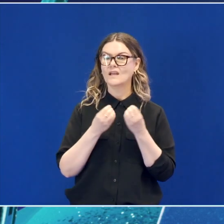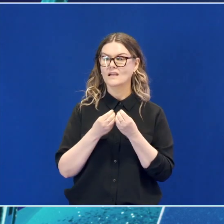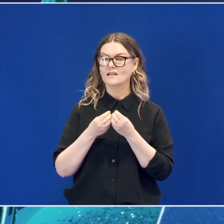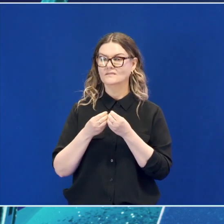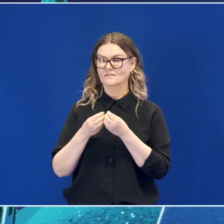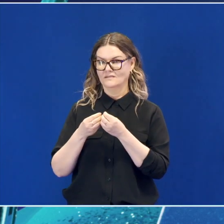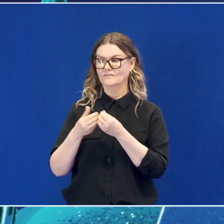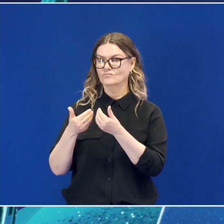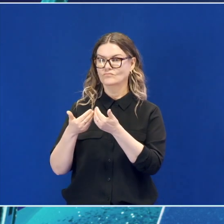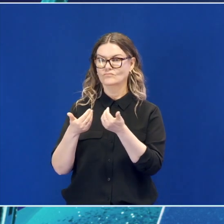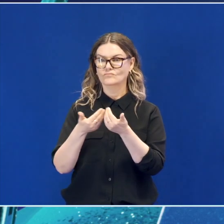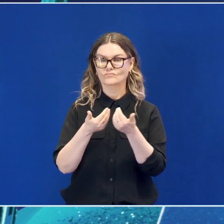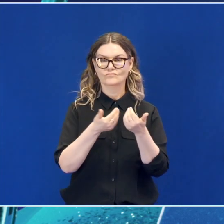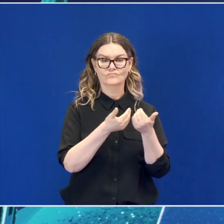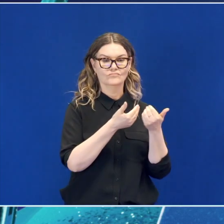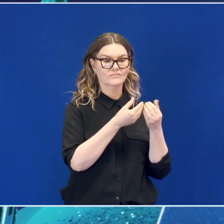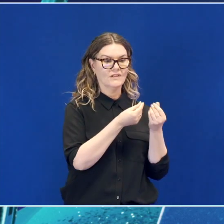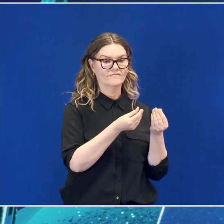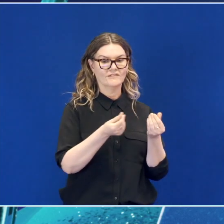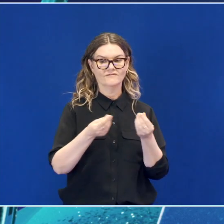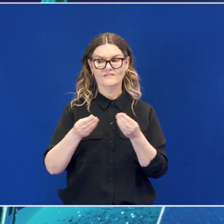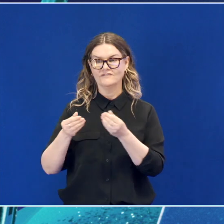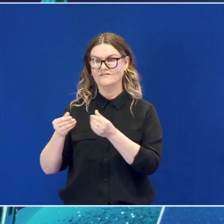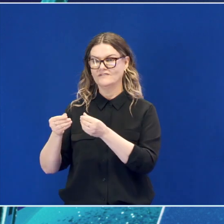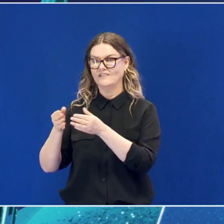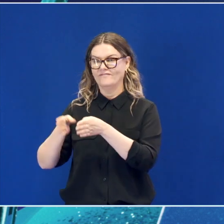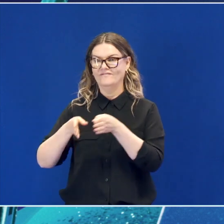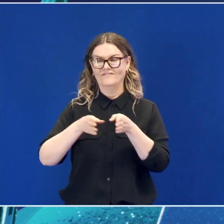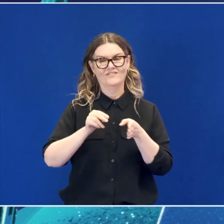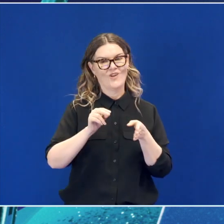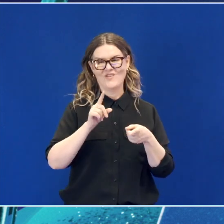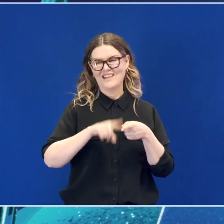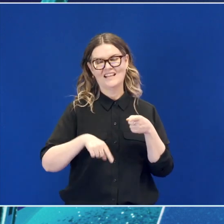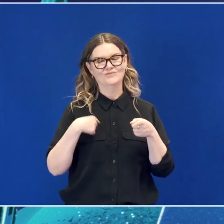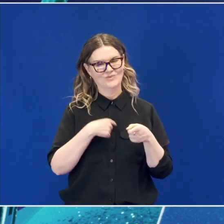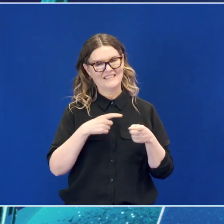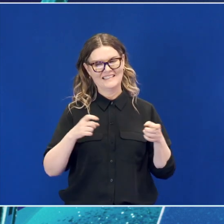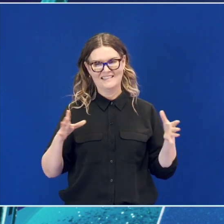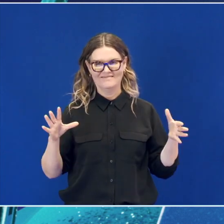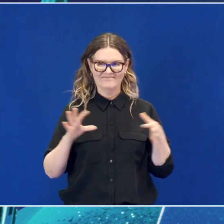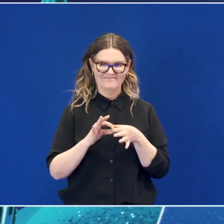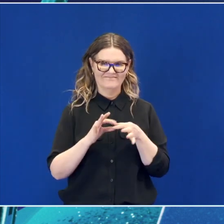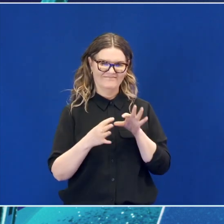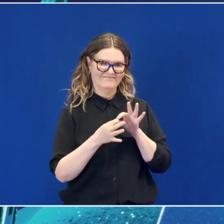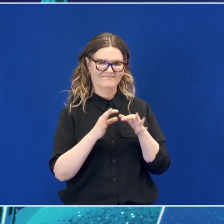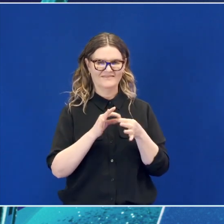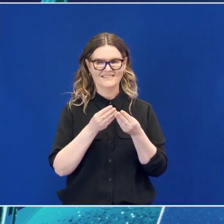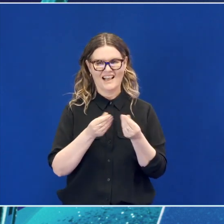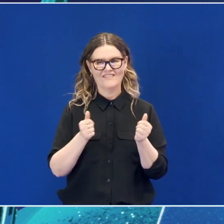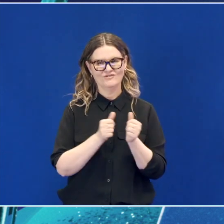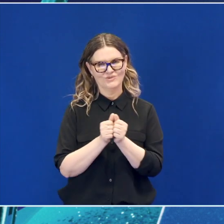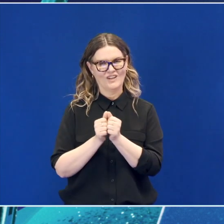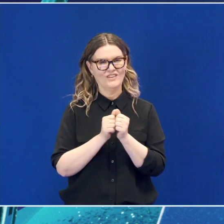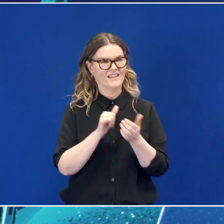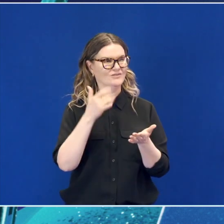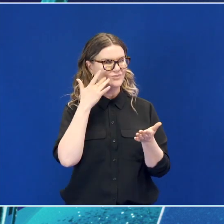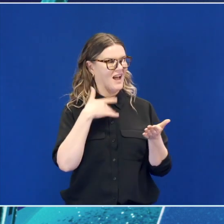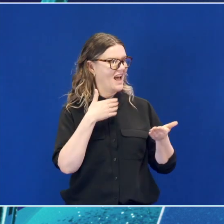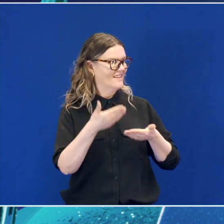to crack this nut, which is why I have all of you on stage. So to meet this moment, we need to get all hands on deck. We need to improve the models themselves.